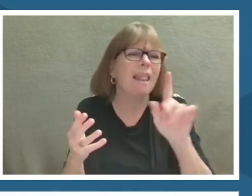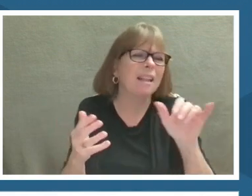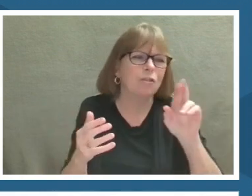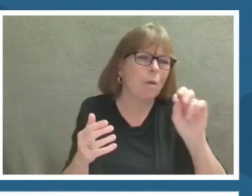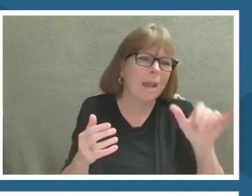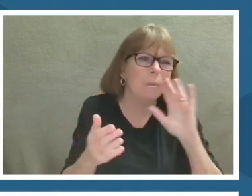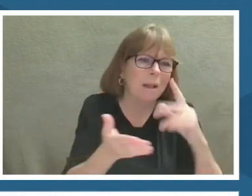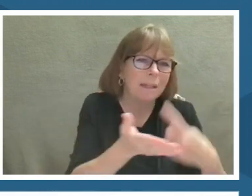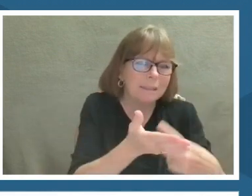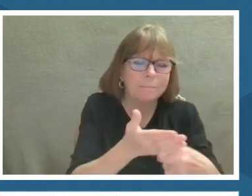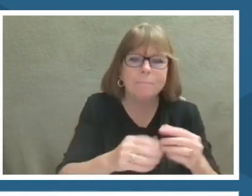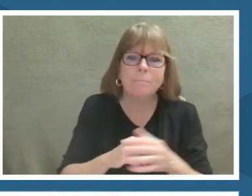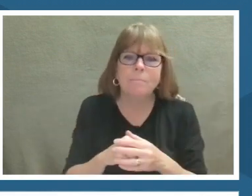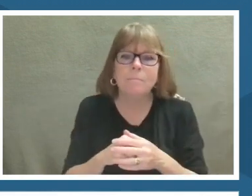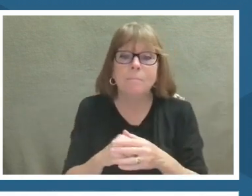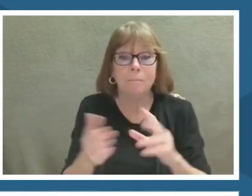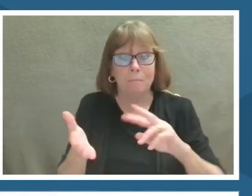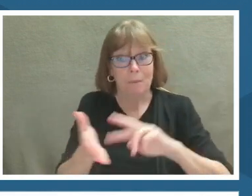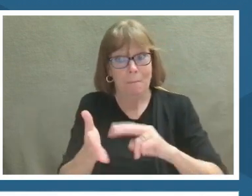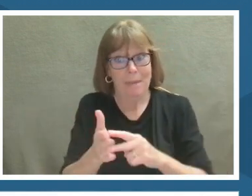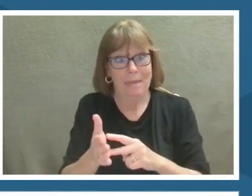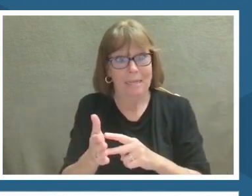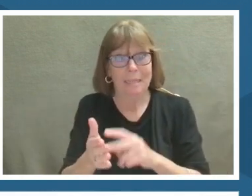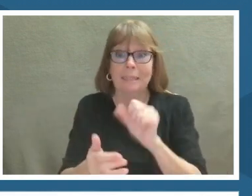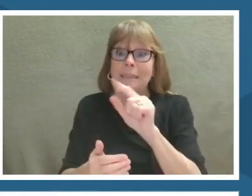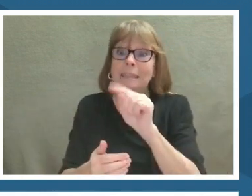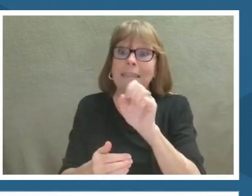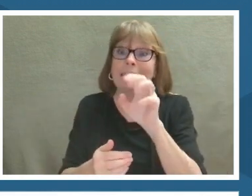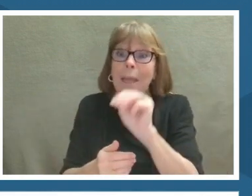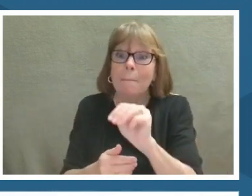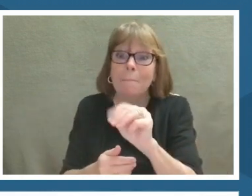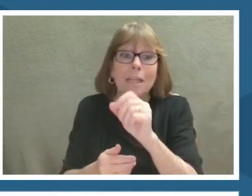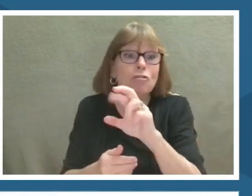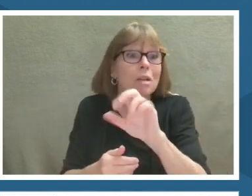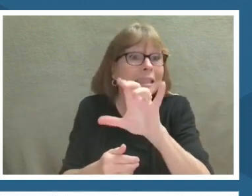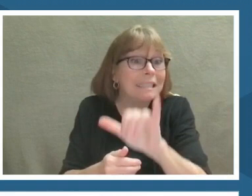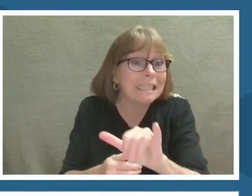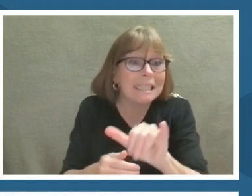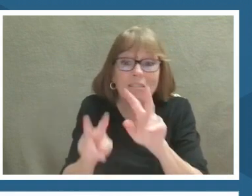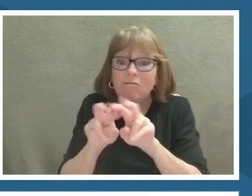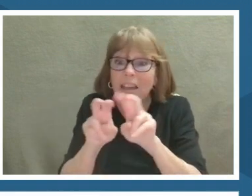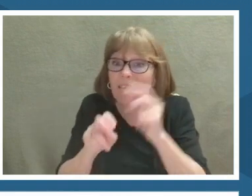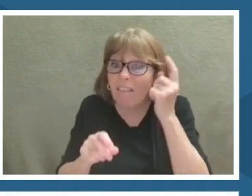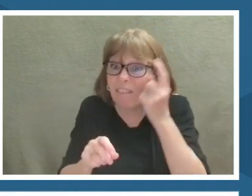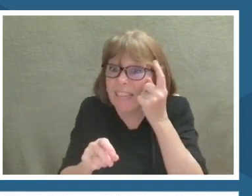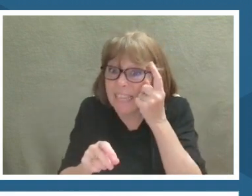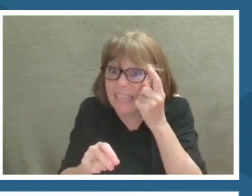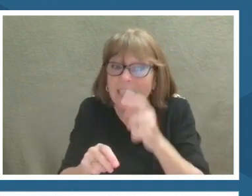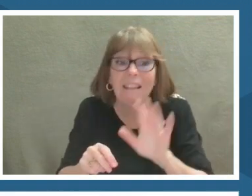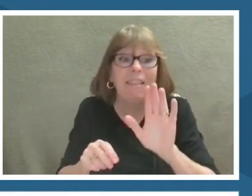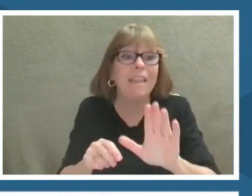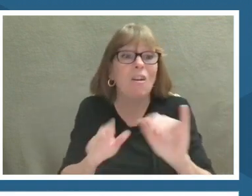assessing their stem literacy their critical thinking their stem identity